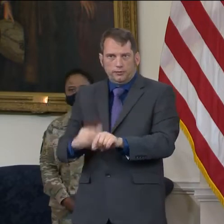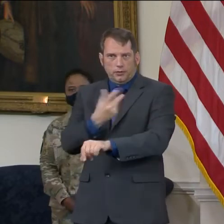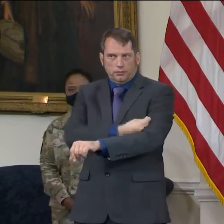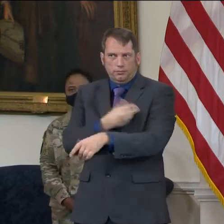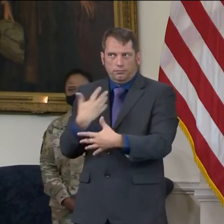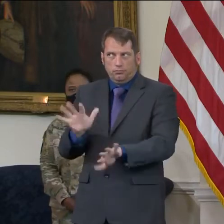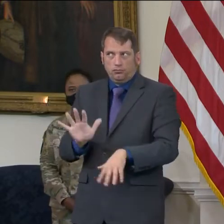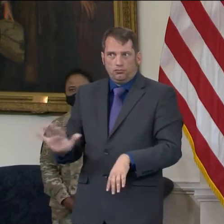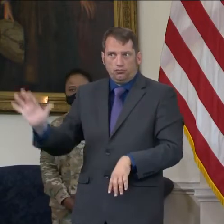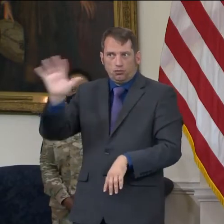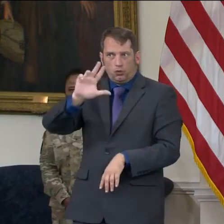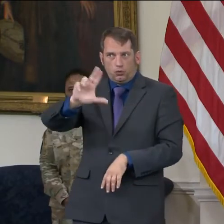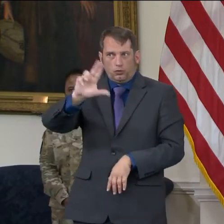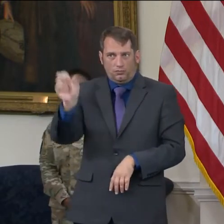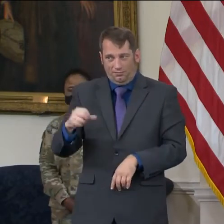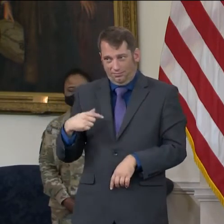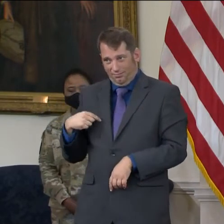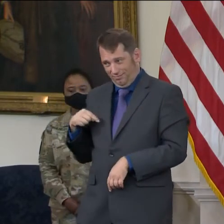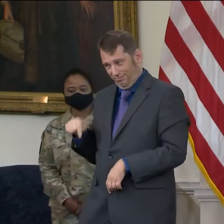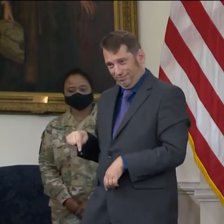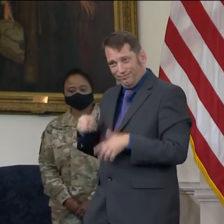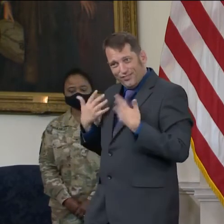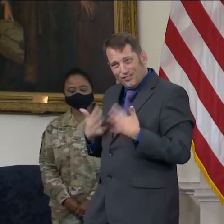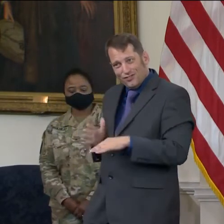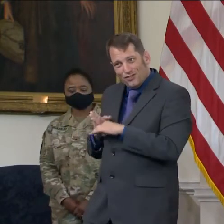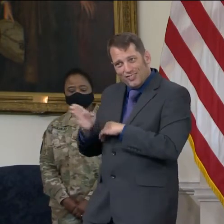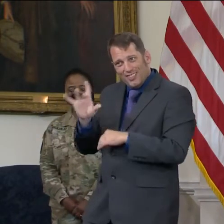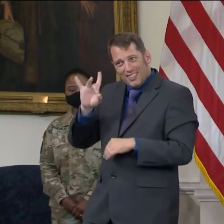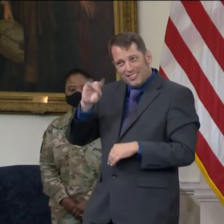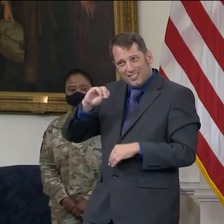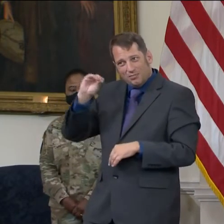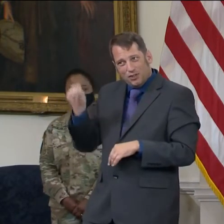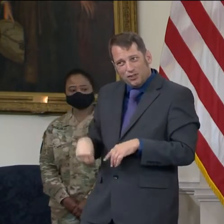OR 63% WILL GET VACCINATED AND WE HAVE ALREADY DONE 82% OF OUR